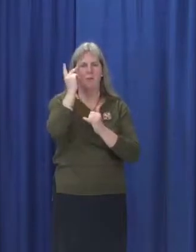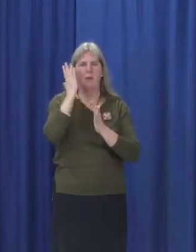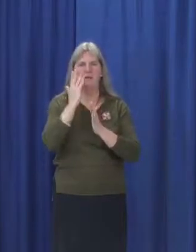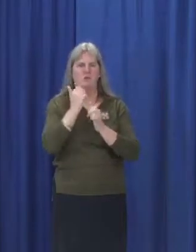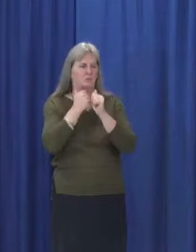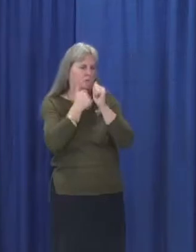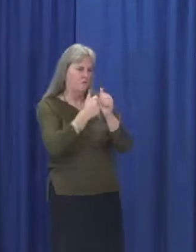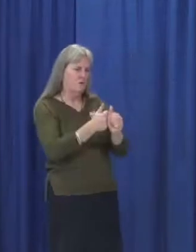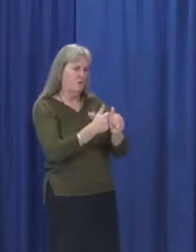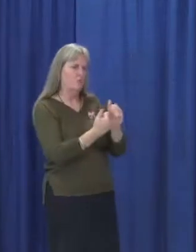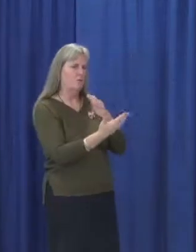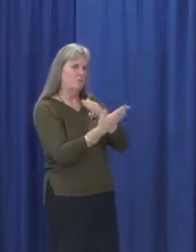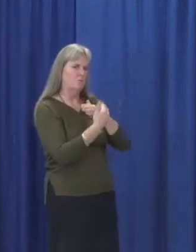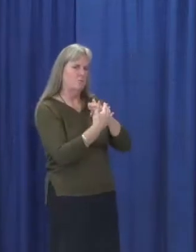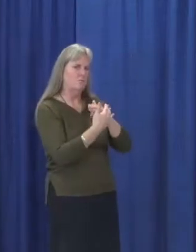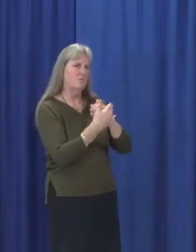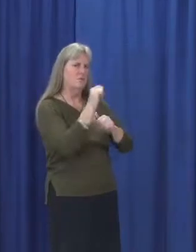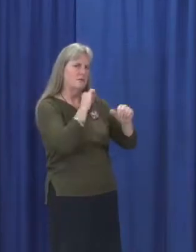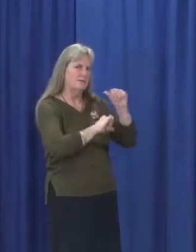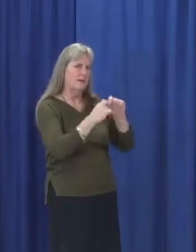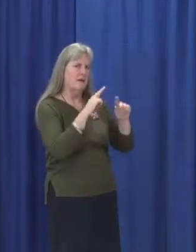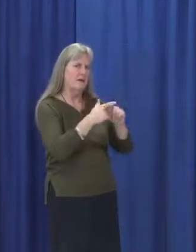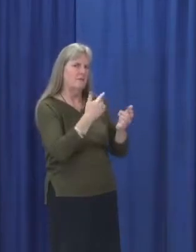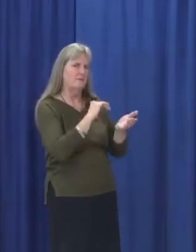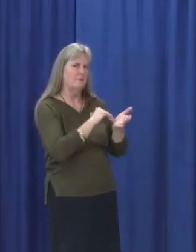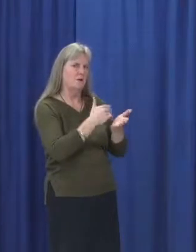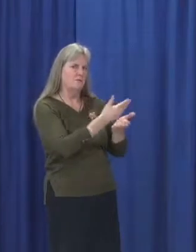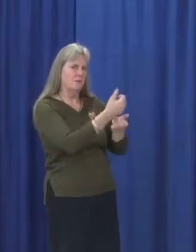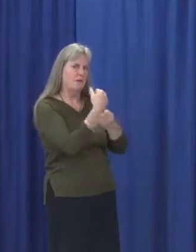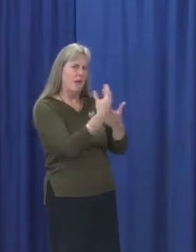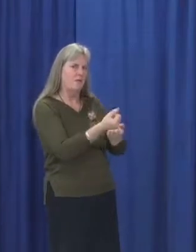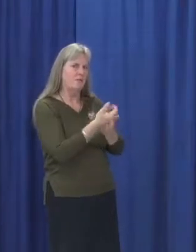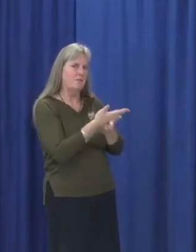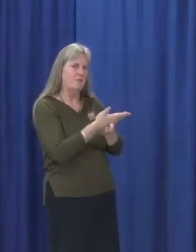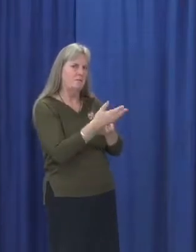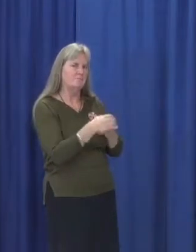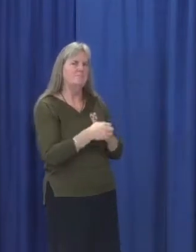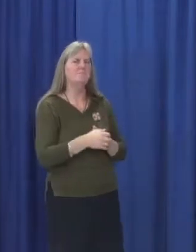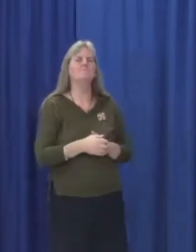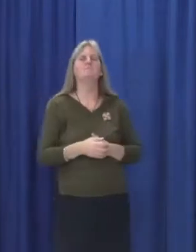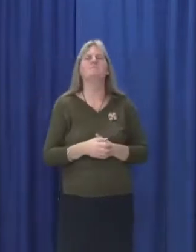science. Thank you.